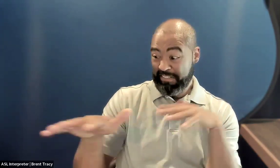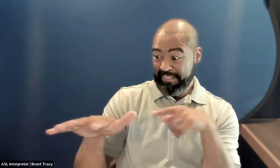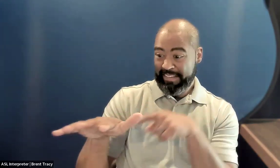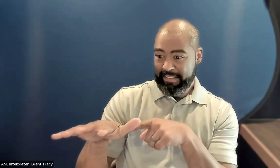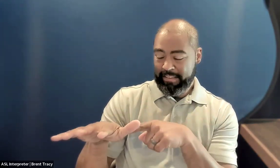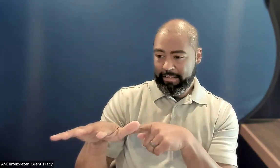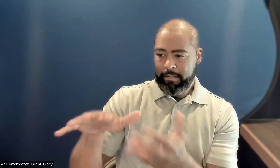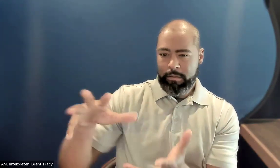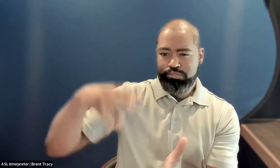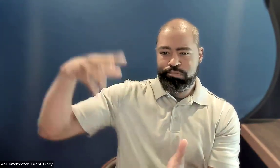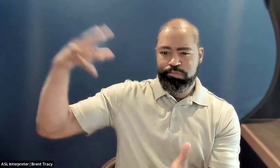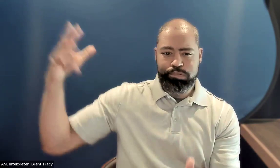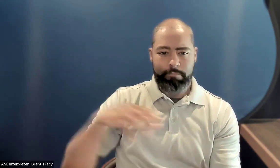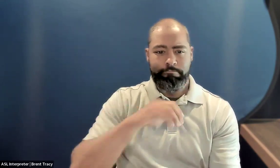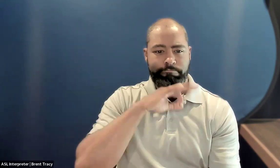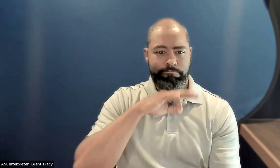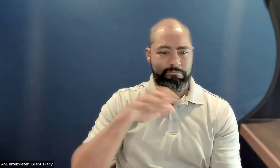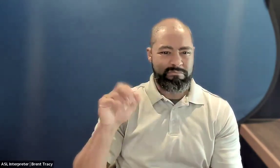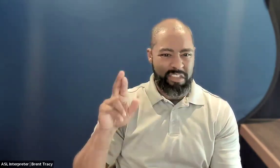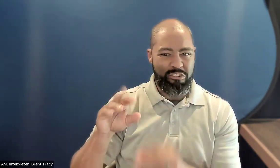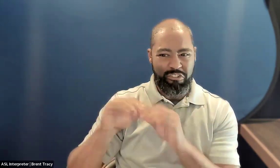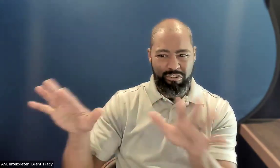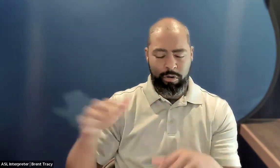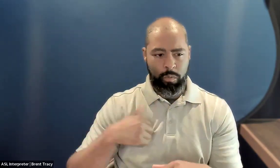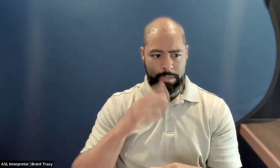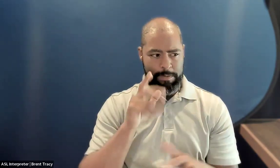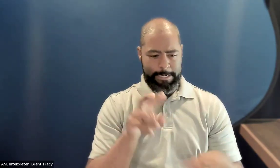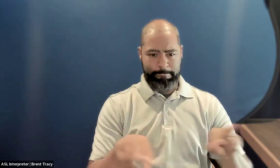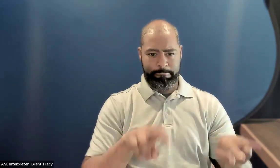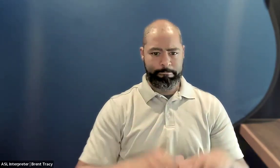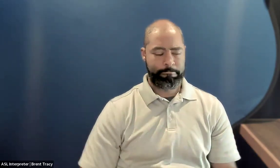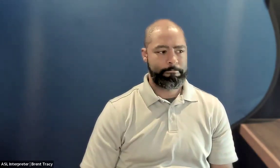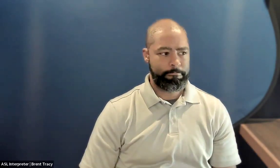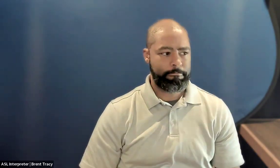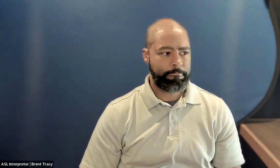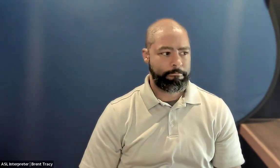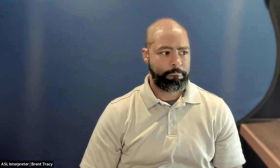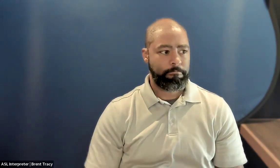transportation sector. The clean energy and climate plan reiterates that the